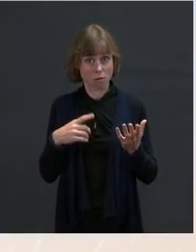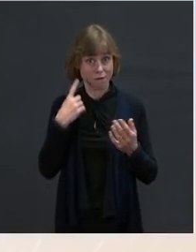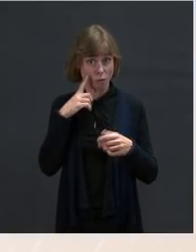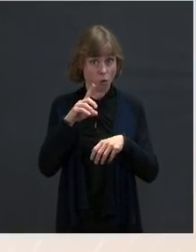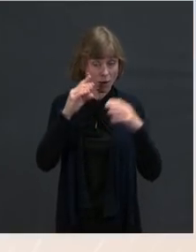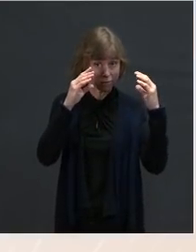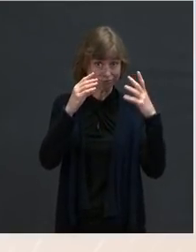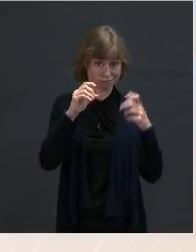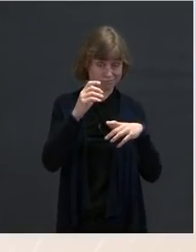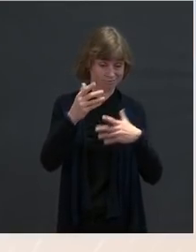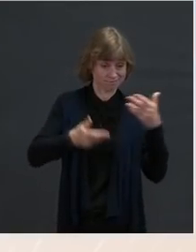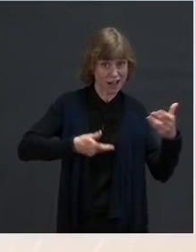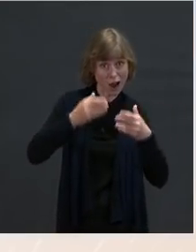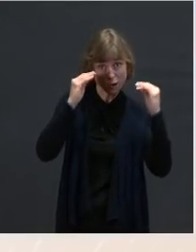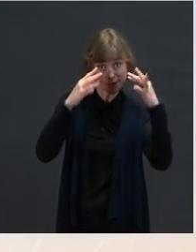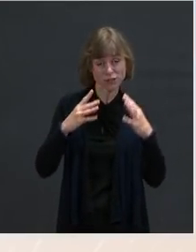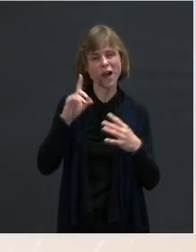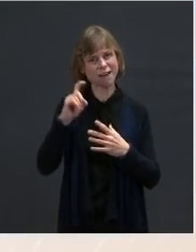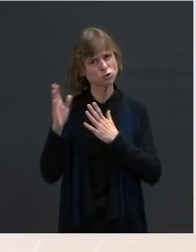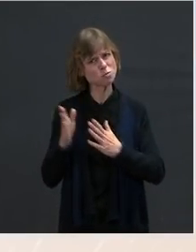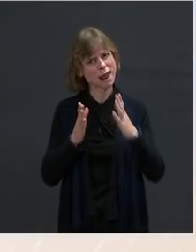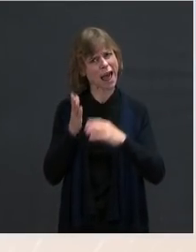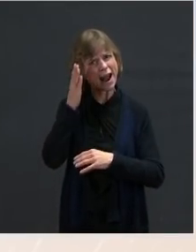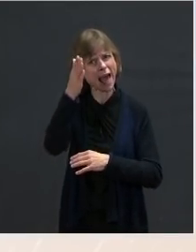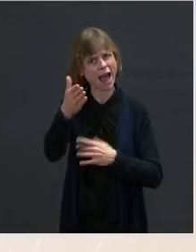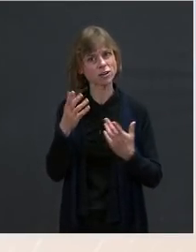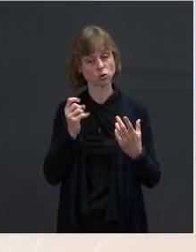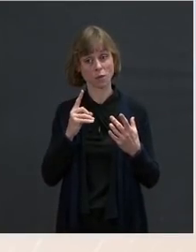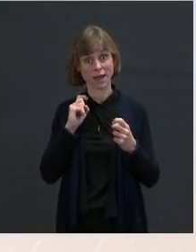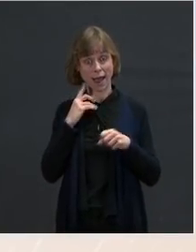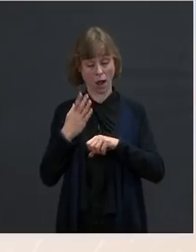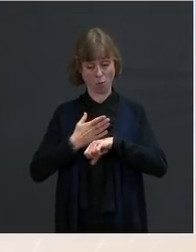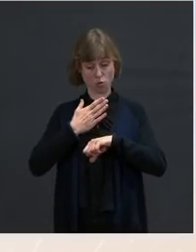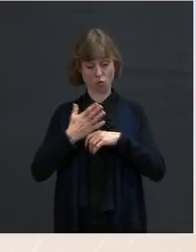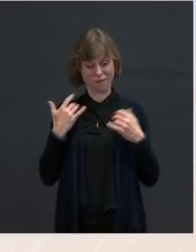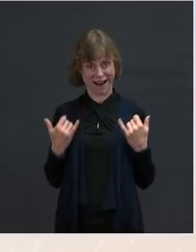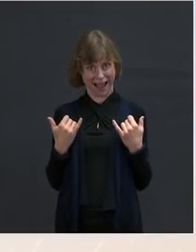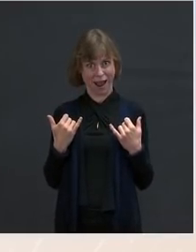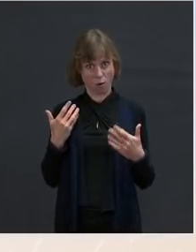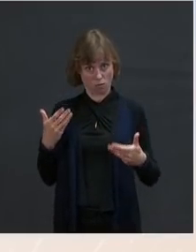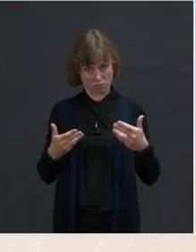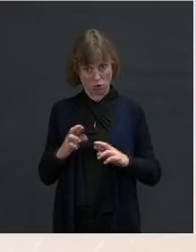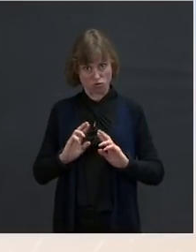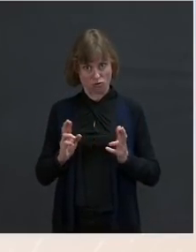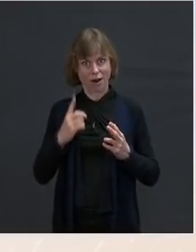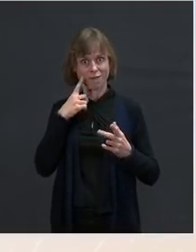is because they need to be able to plan ahead so that they can make the improvements now, do the hiring now. Go ahead.